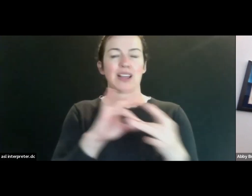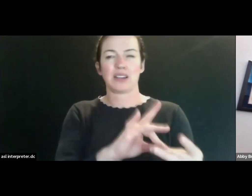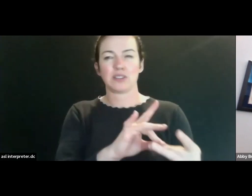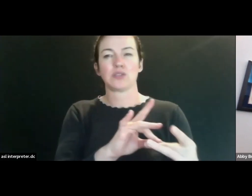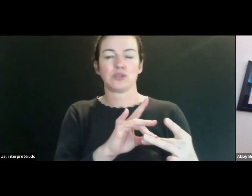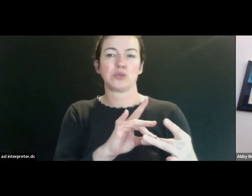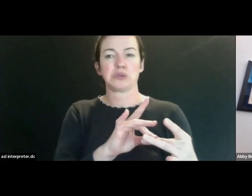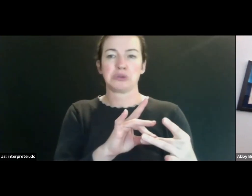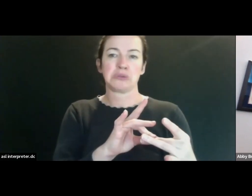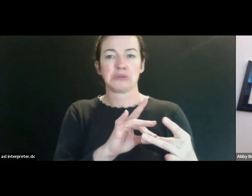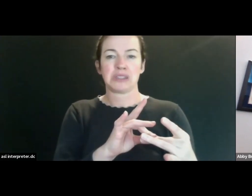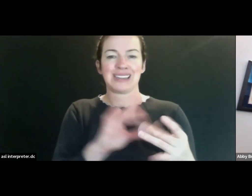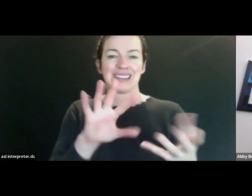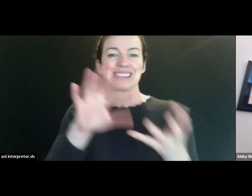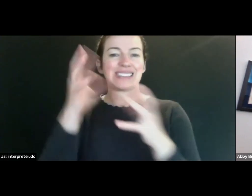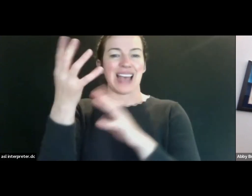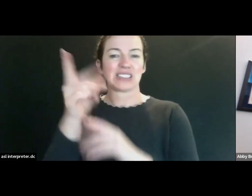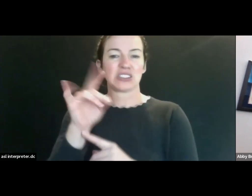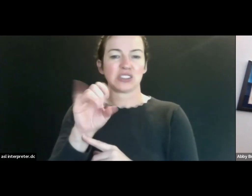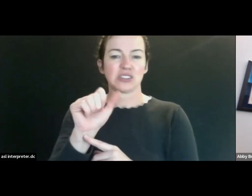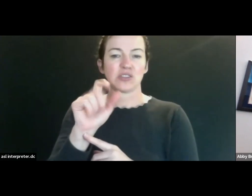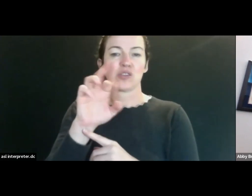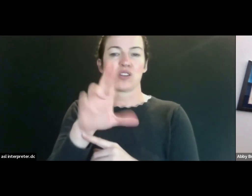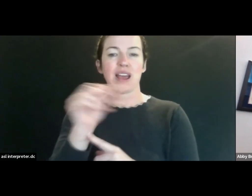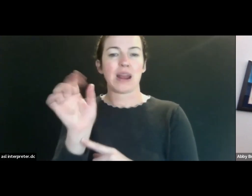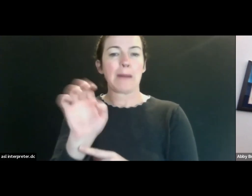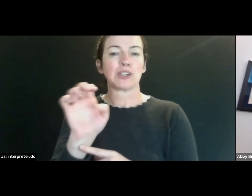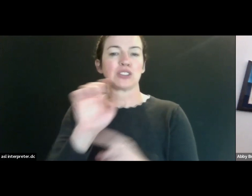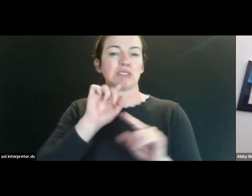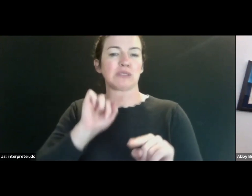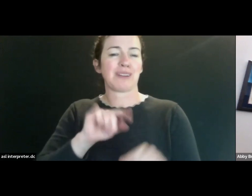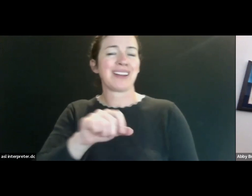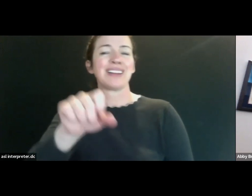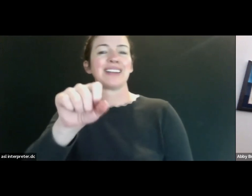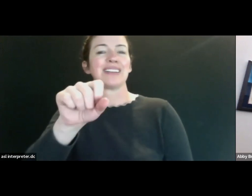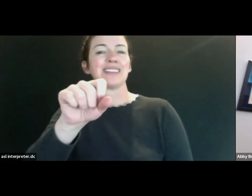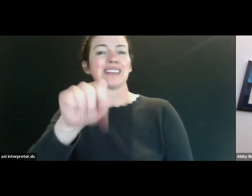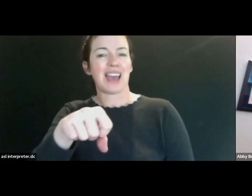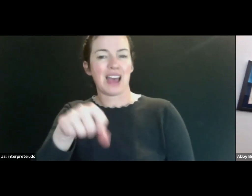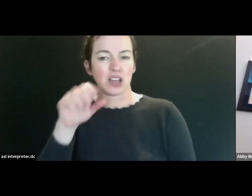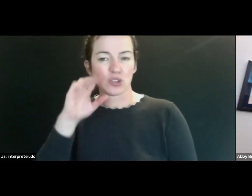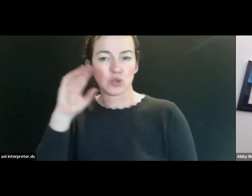of disasters and emergency responses. Yeah, absolutely Cole. And you know, there's a lot